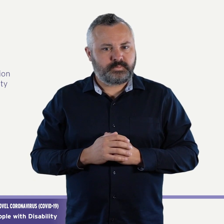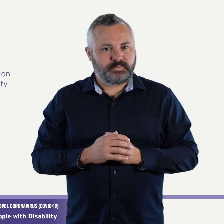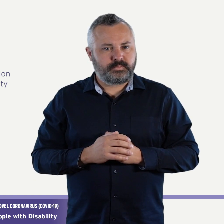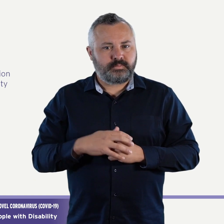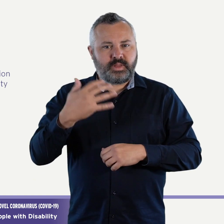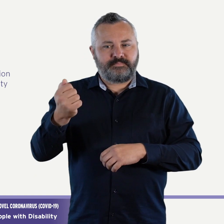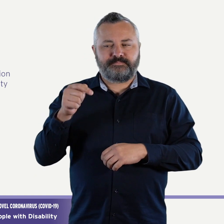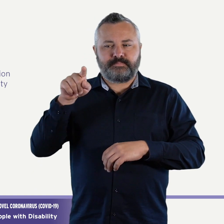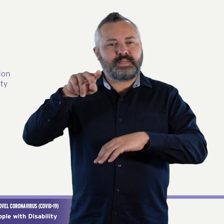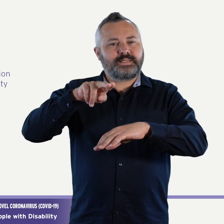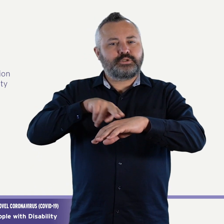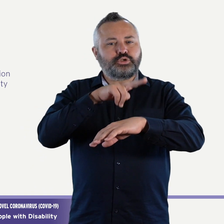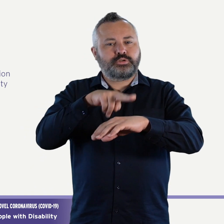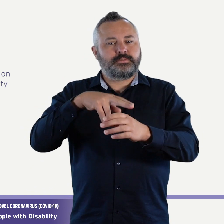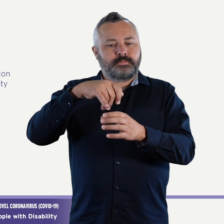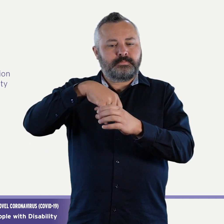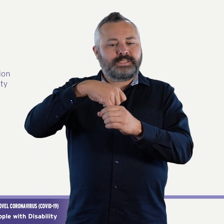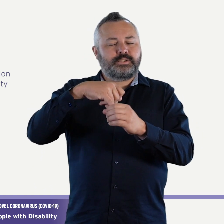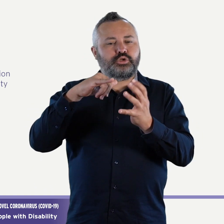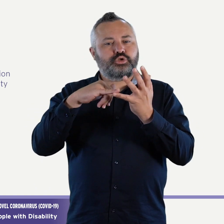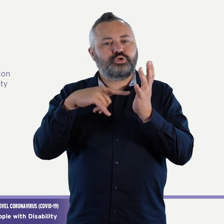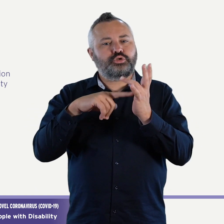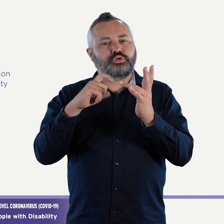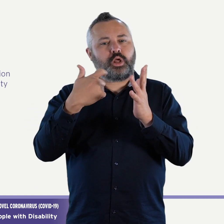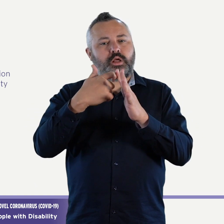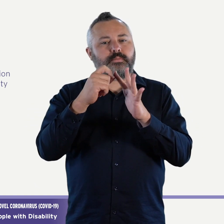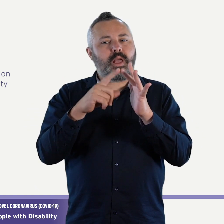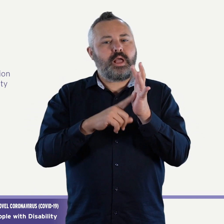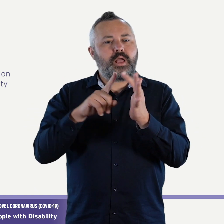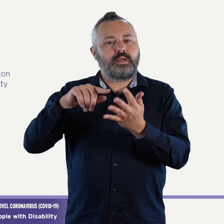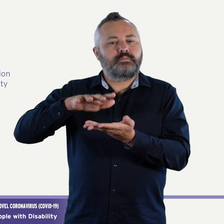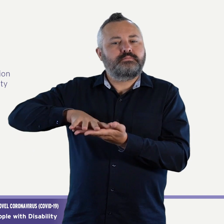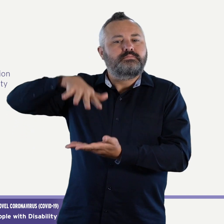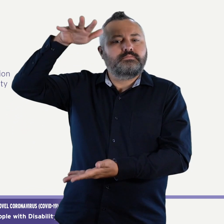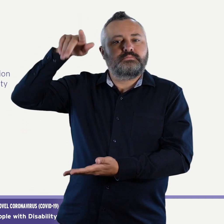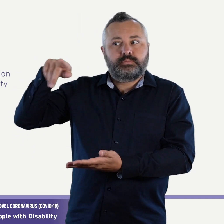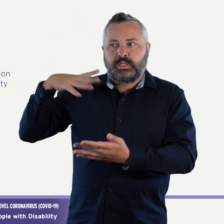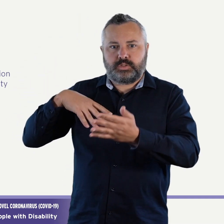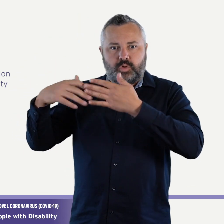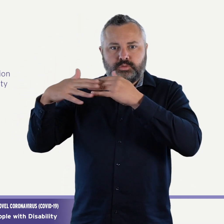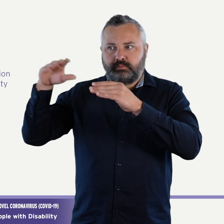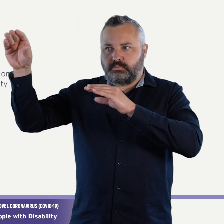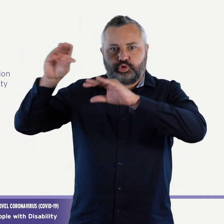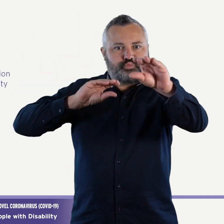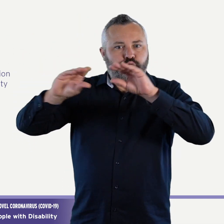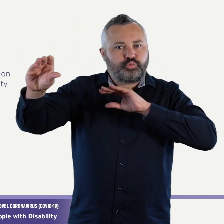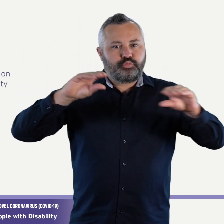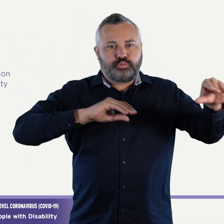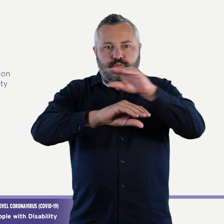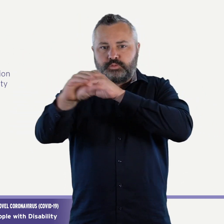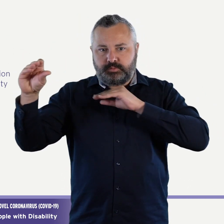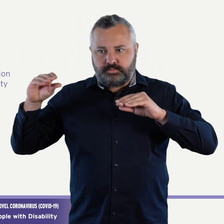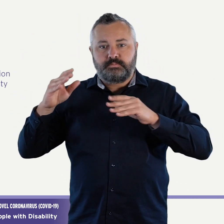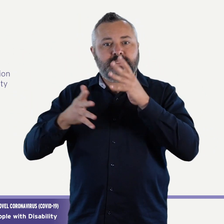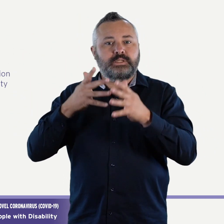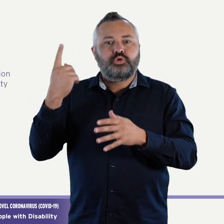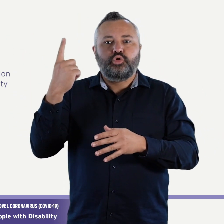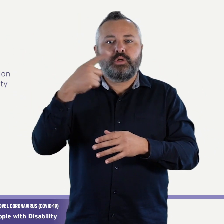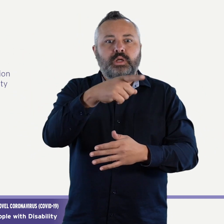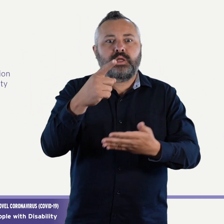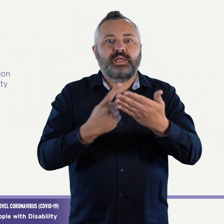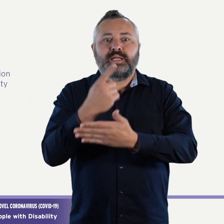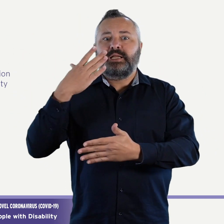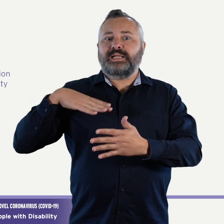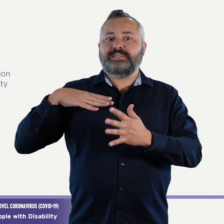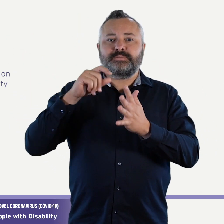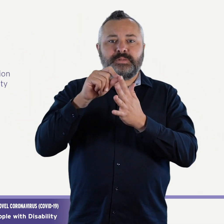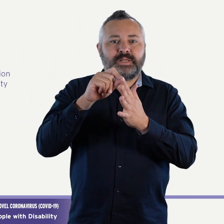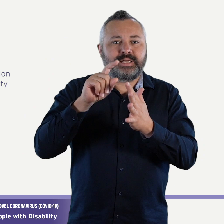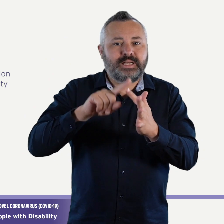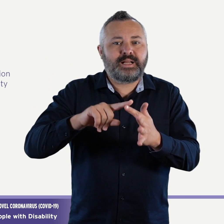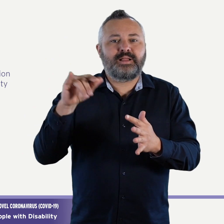Mobilising the resources of the National Medical Stockpile to support the appropriate provision of PPE